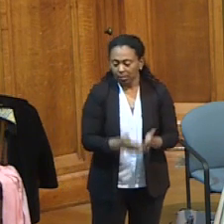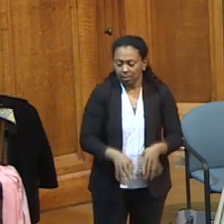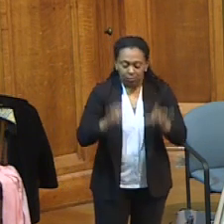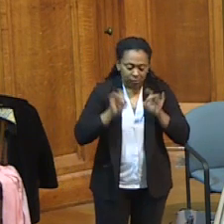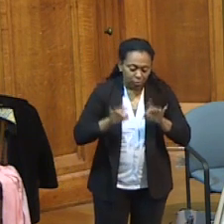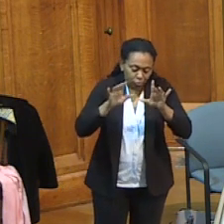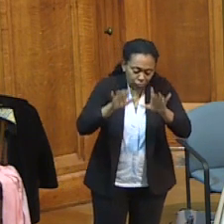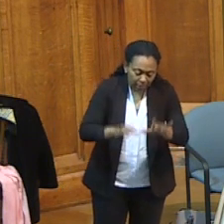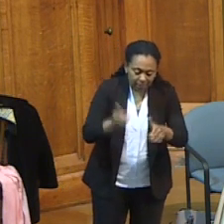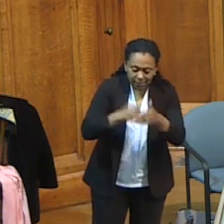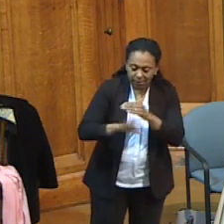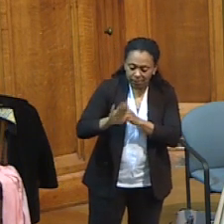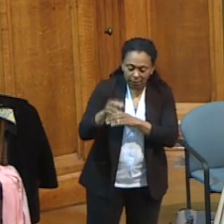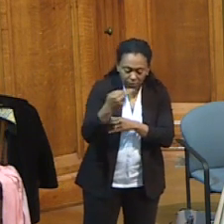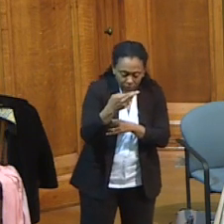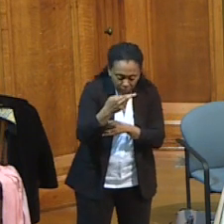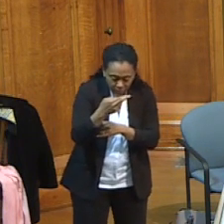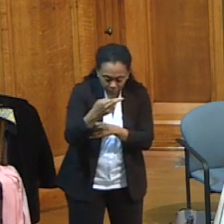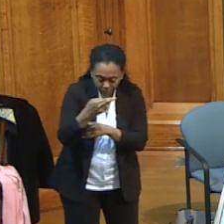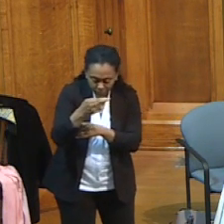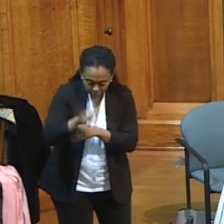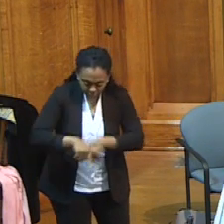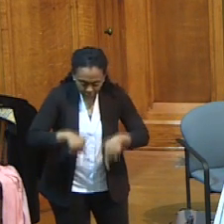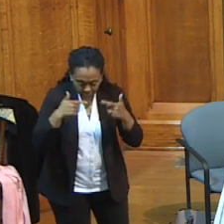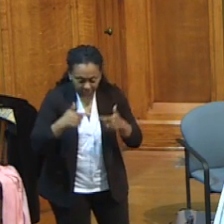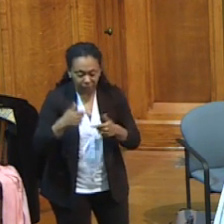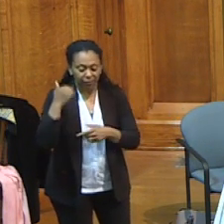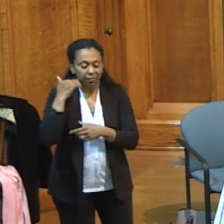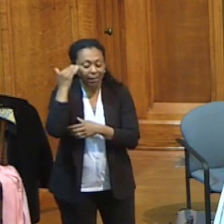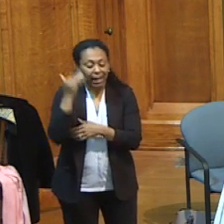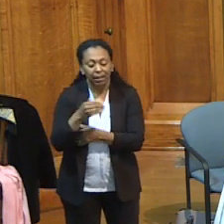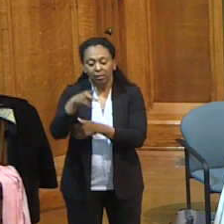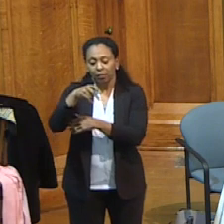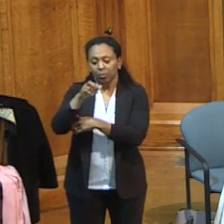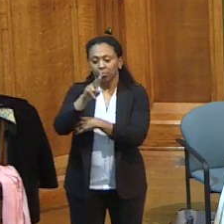The head of the Perkins School in Boston disowned her